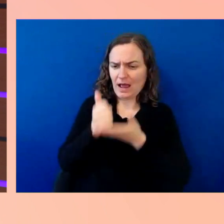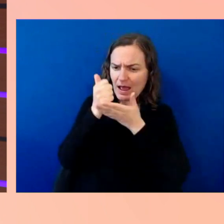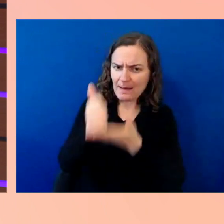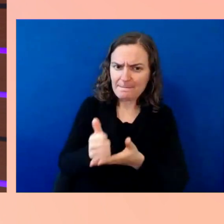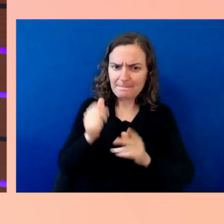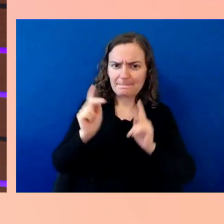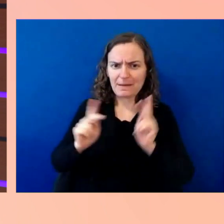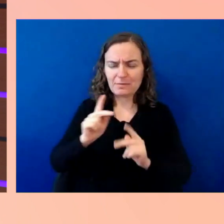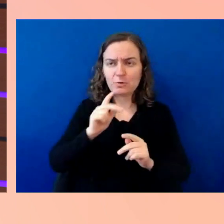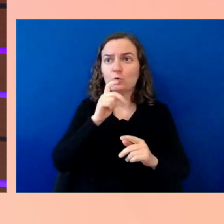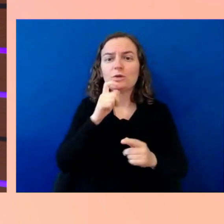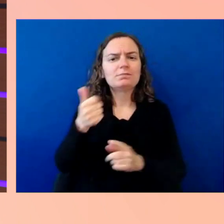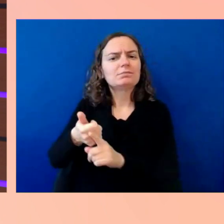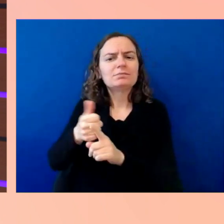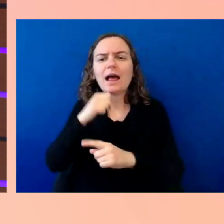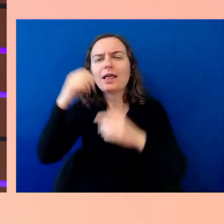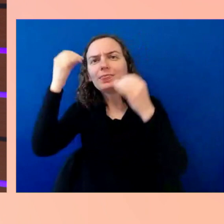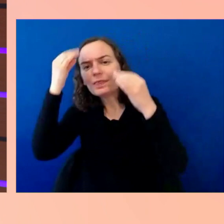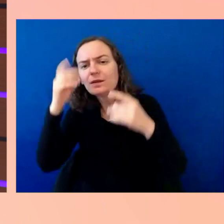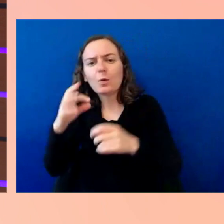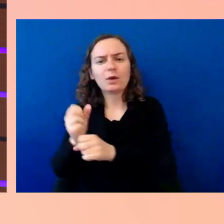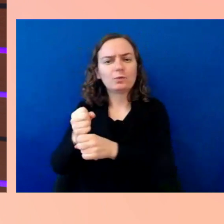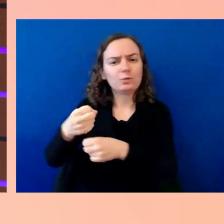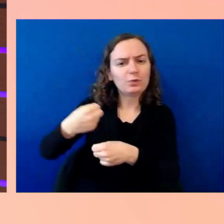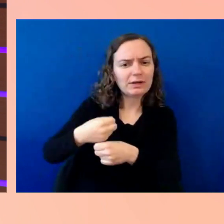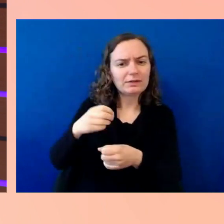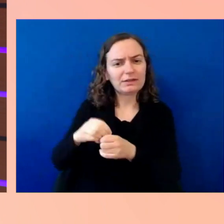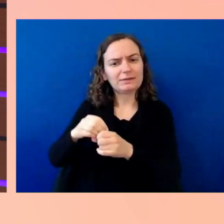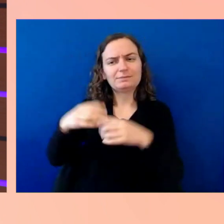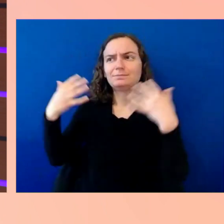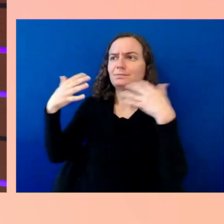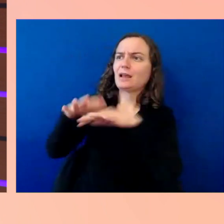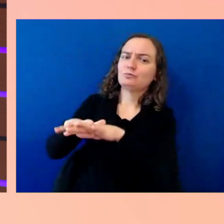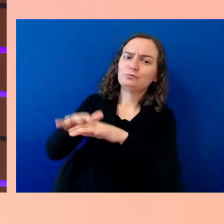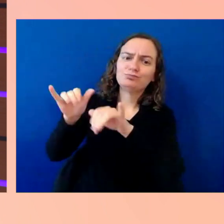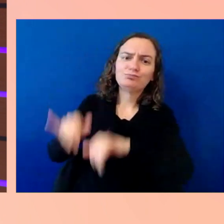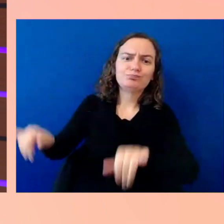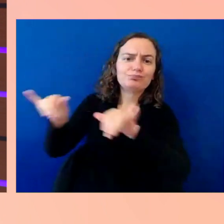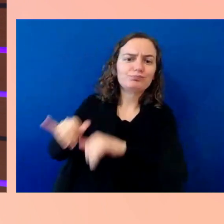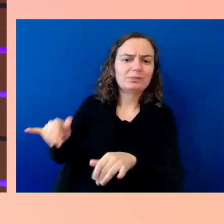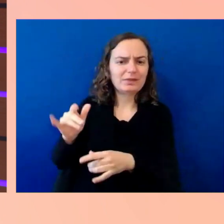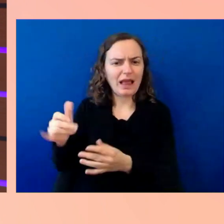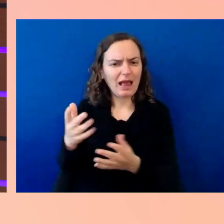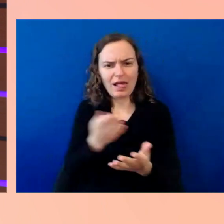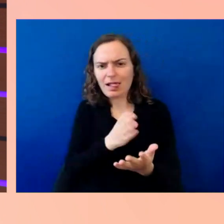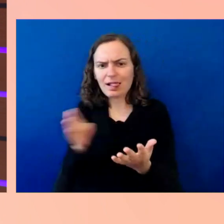a mainstream way over that hurdle too. My days as a TA are behind